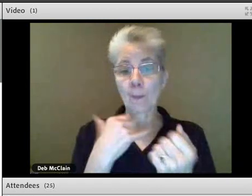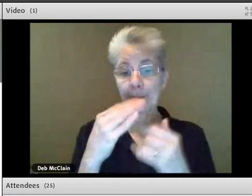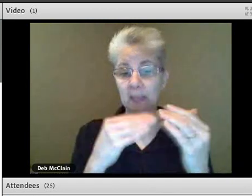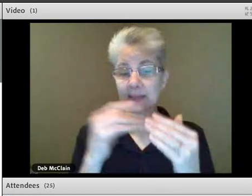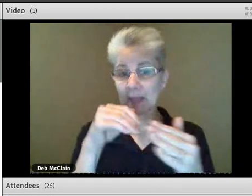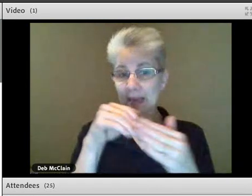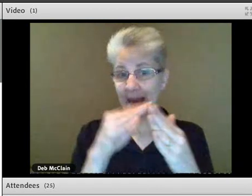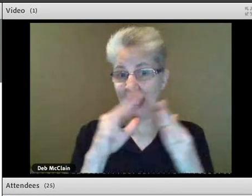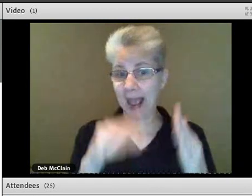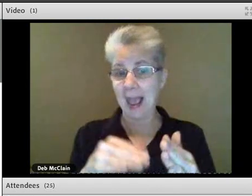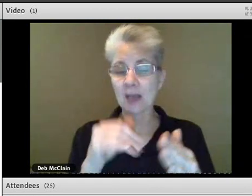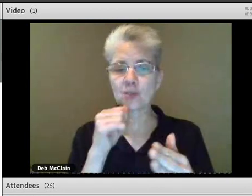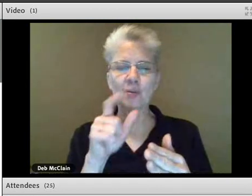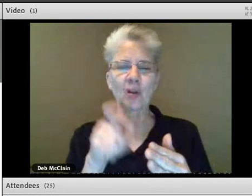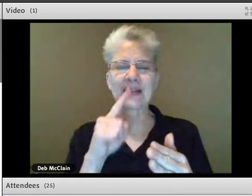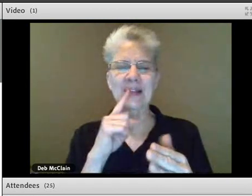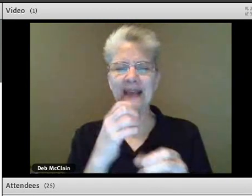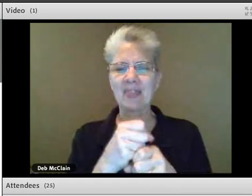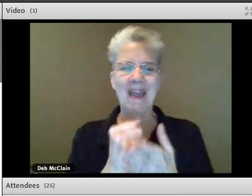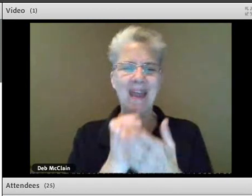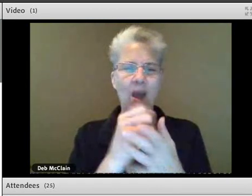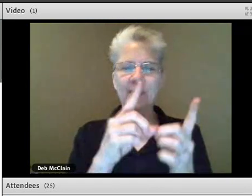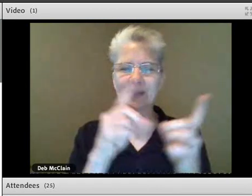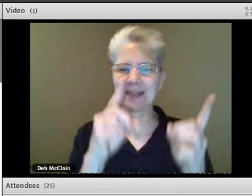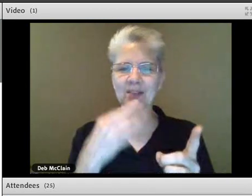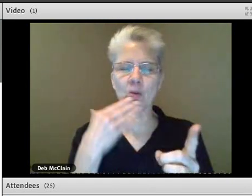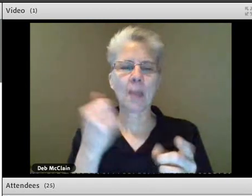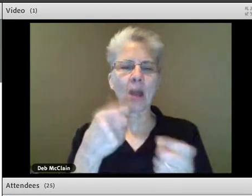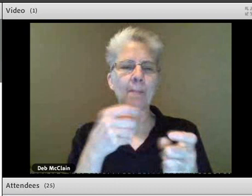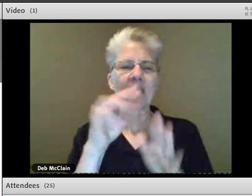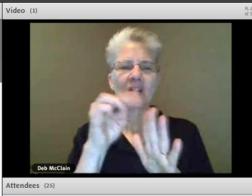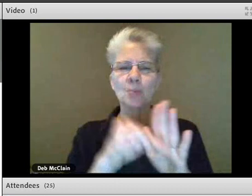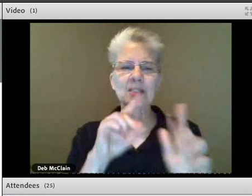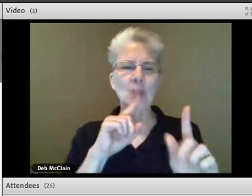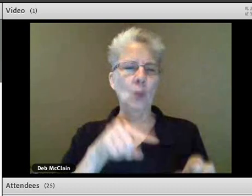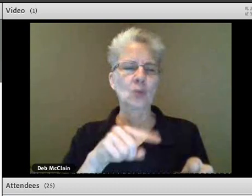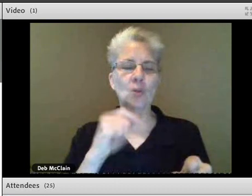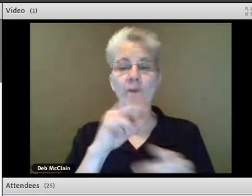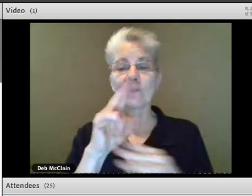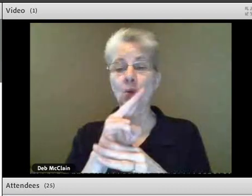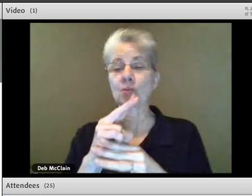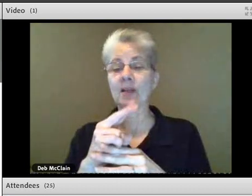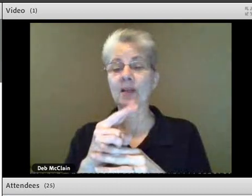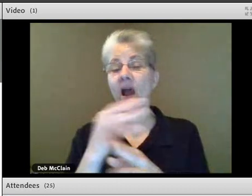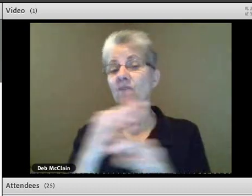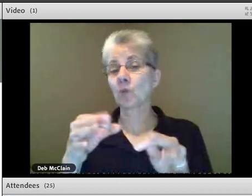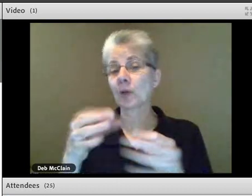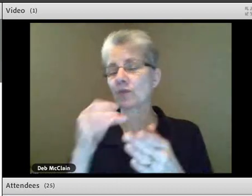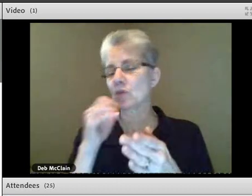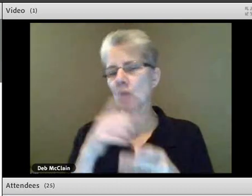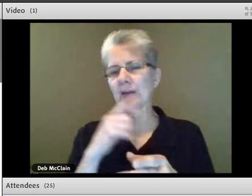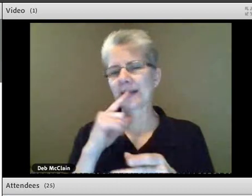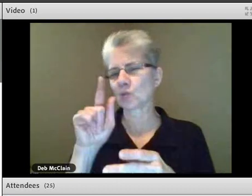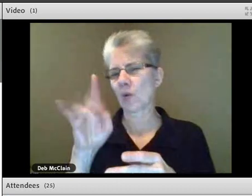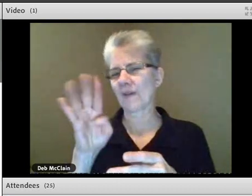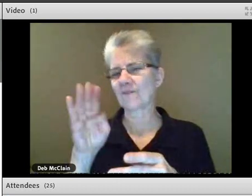you're not going to necessarily get that help desk or vendor management solution, or if you're using a free service, again, you're not going to get 24/7 support.